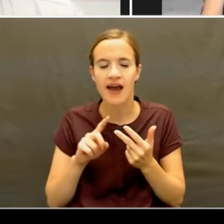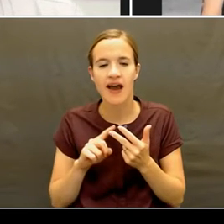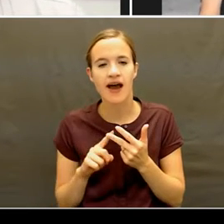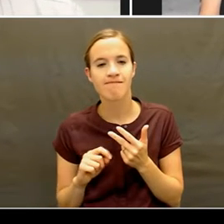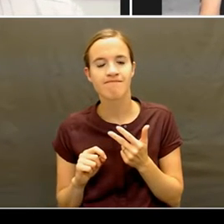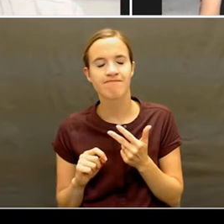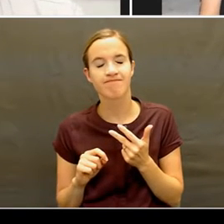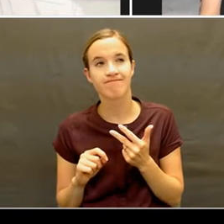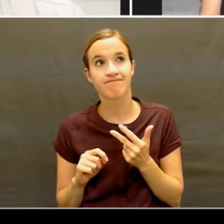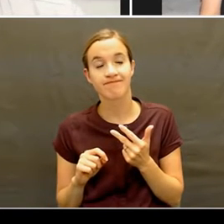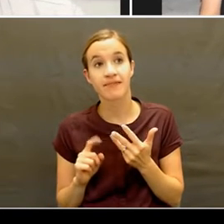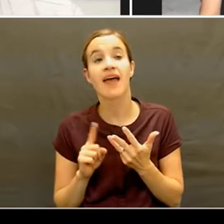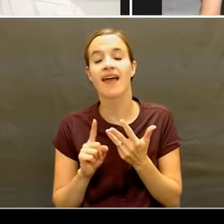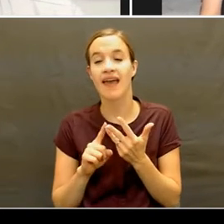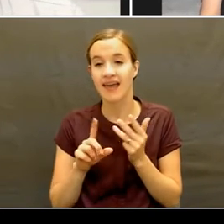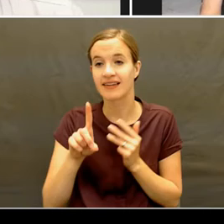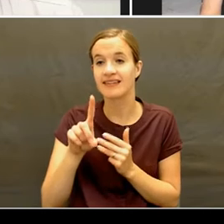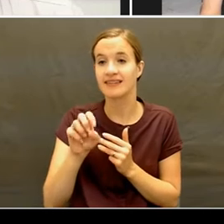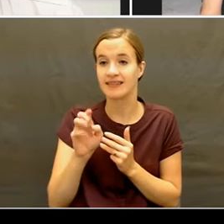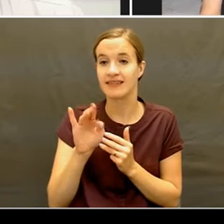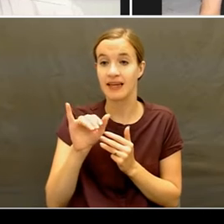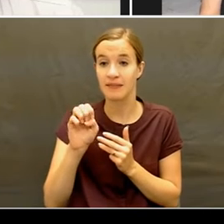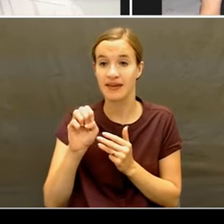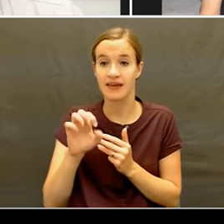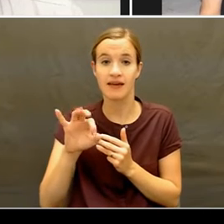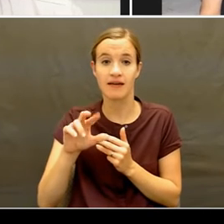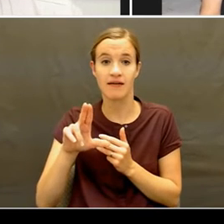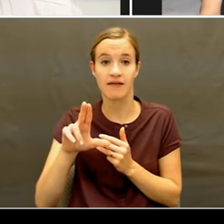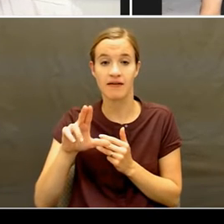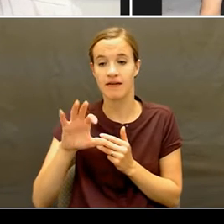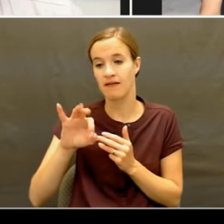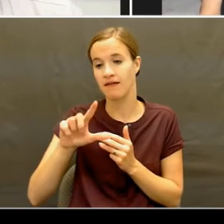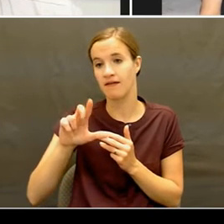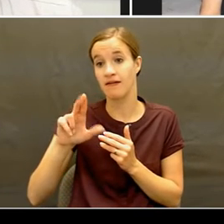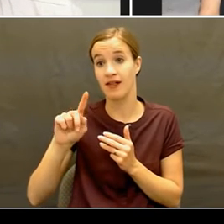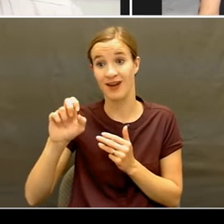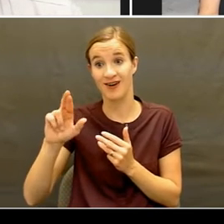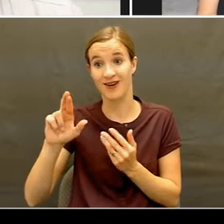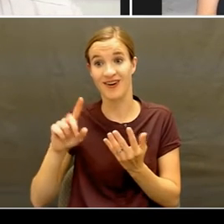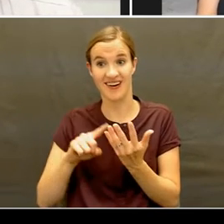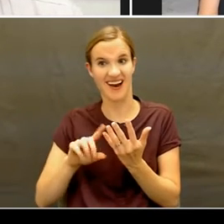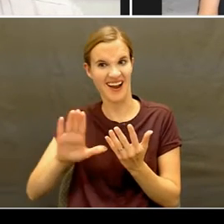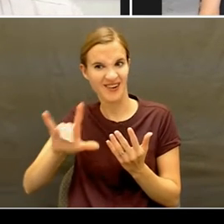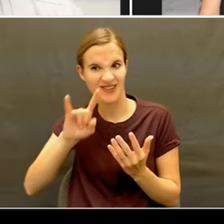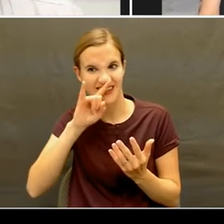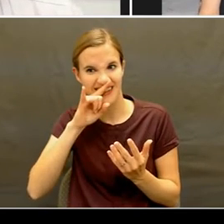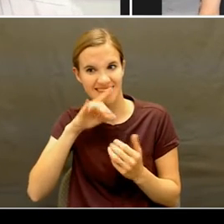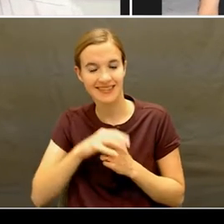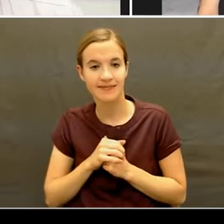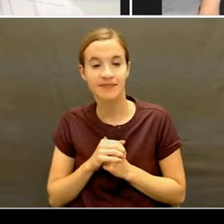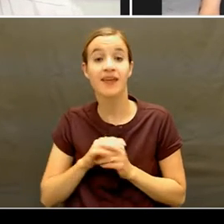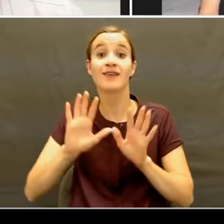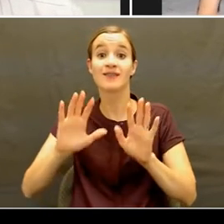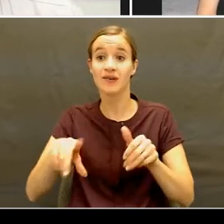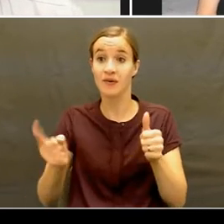and Debbie Flutter and and their kids. The first actually, we had two buses the first time and it